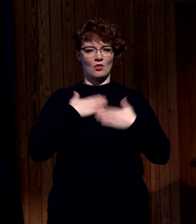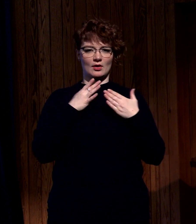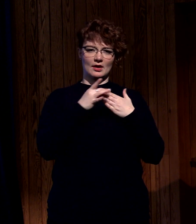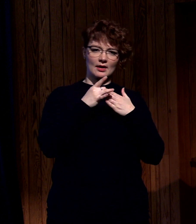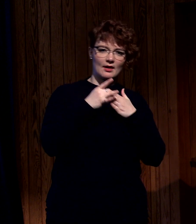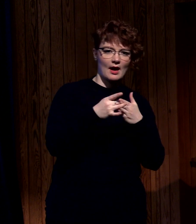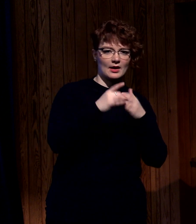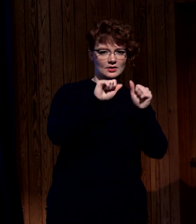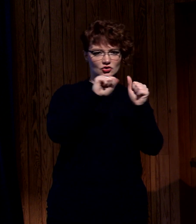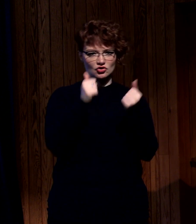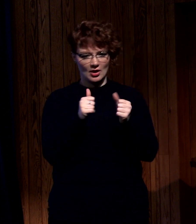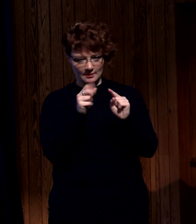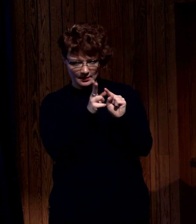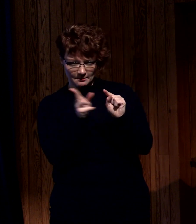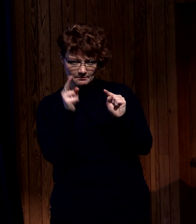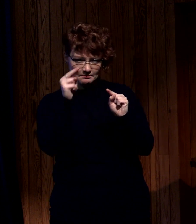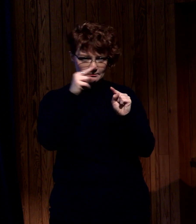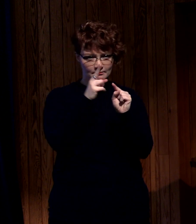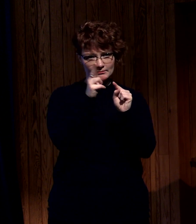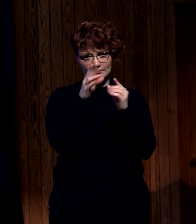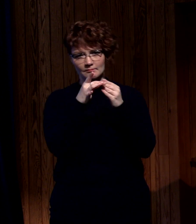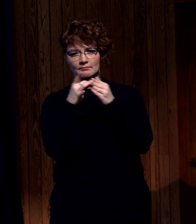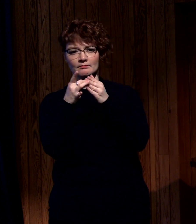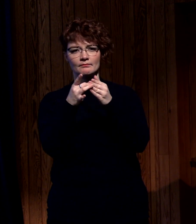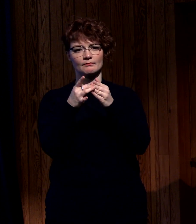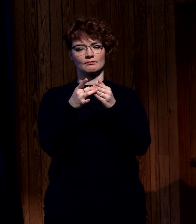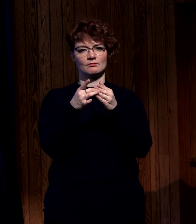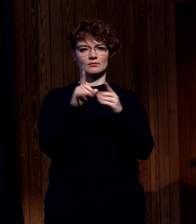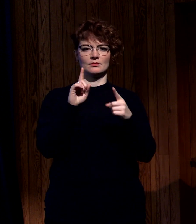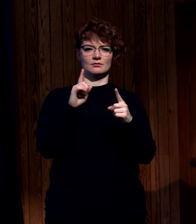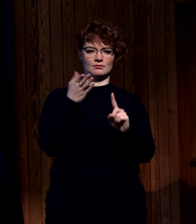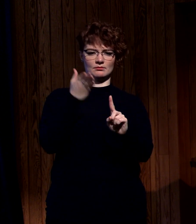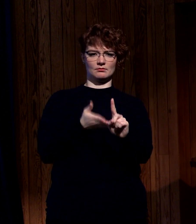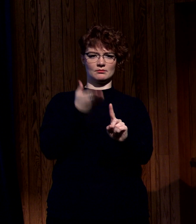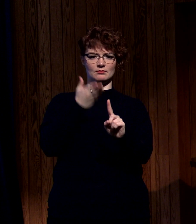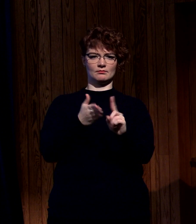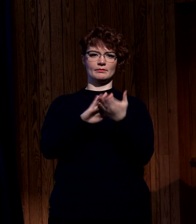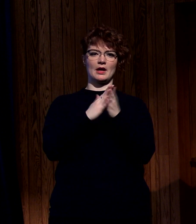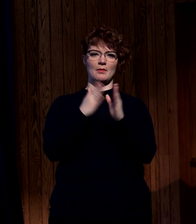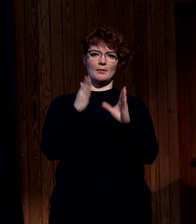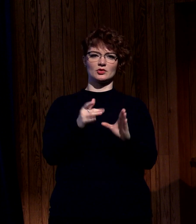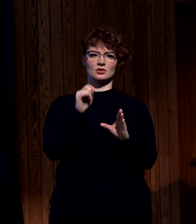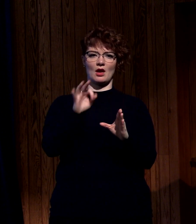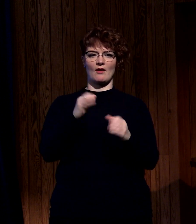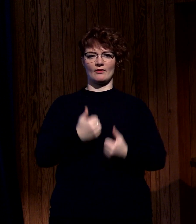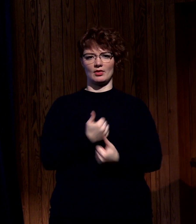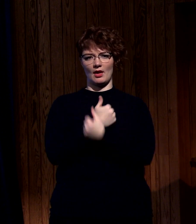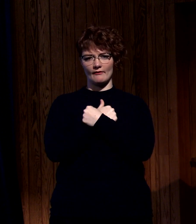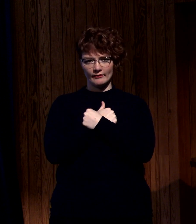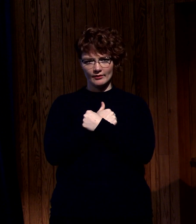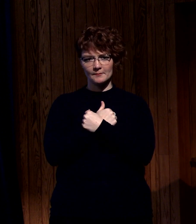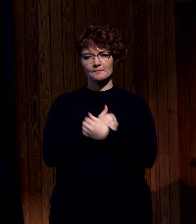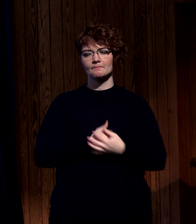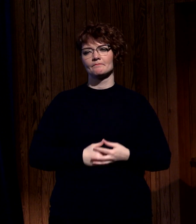shaping it into a person of love. Now, how many of you are